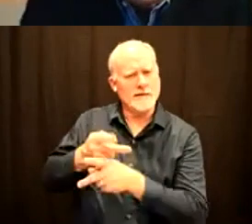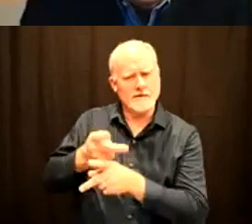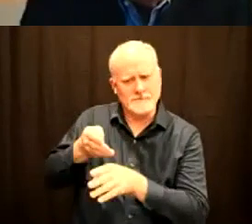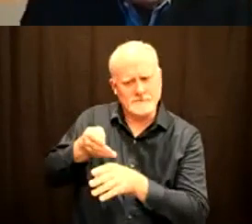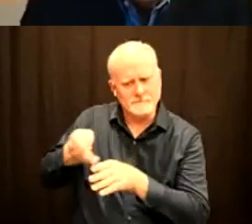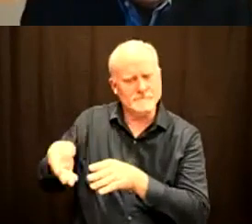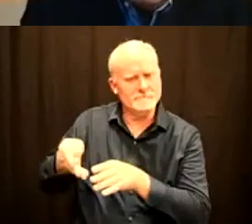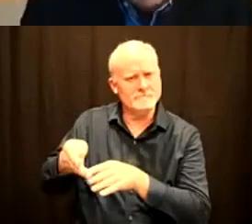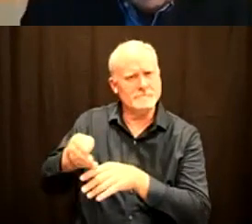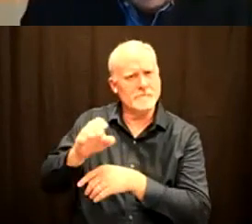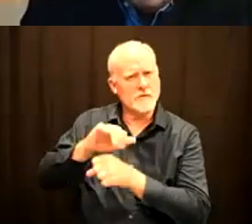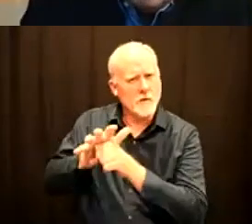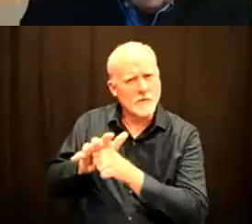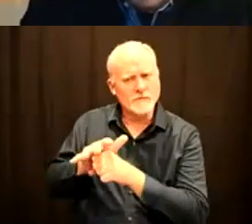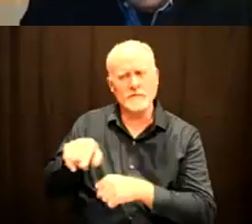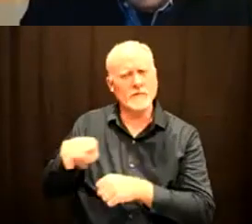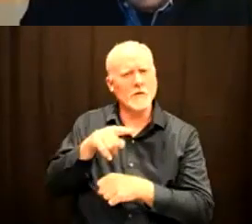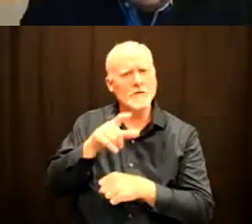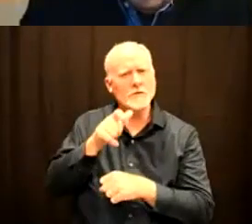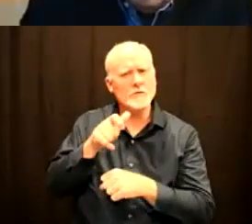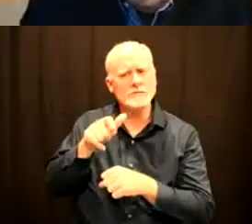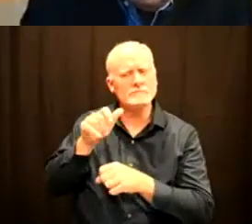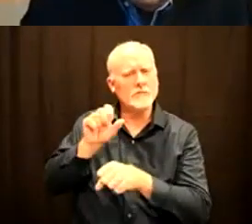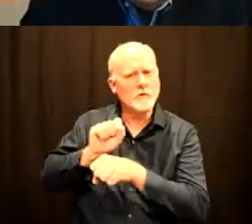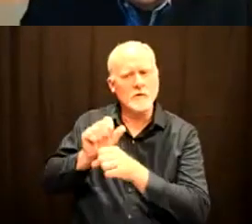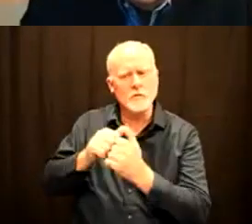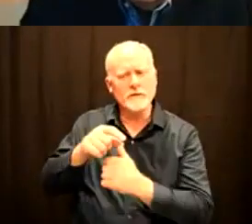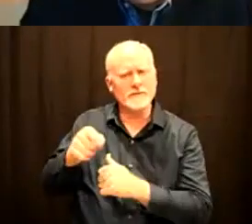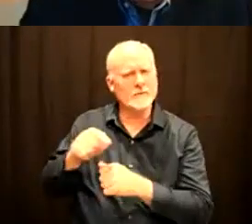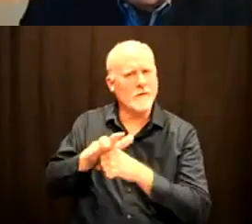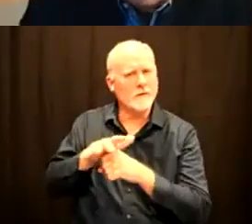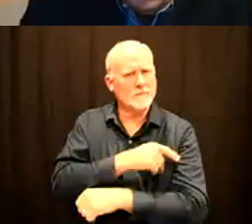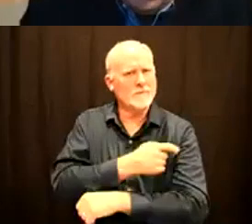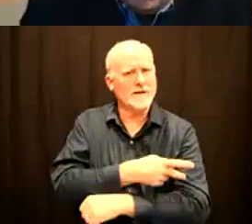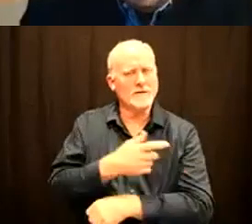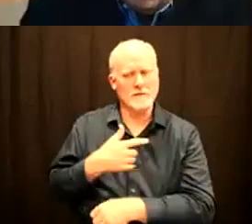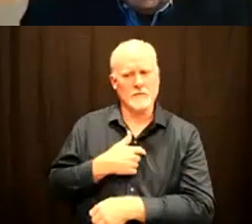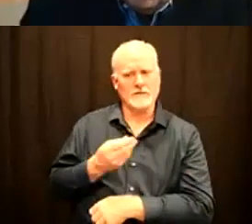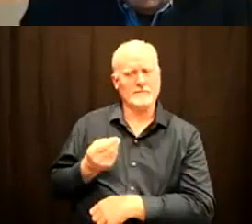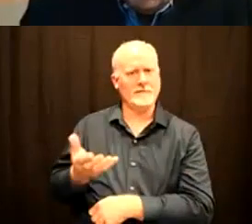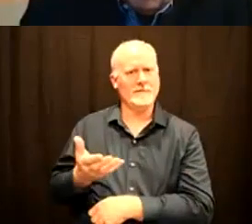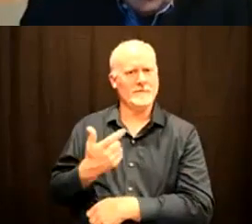have a mix of of covid and other patients and we were happy that we were able to do that